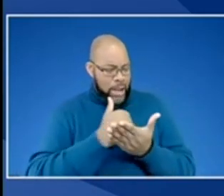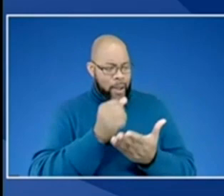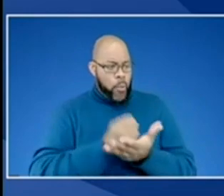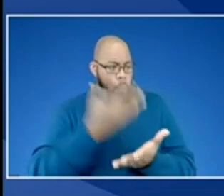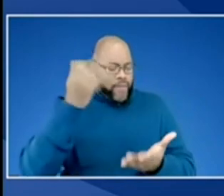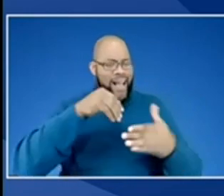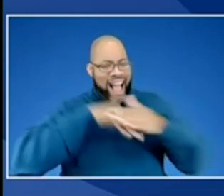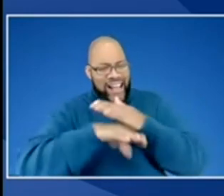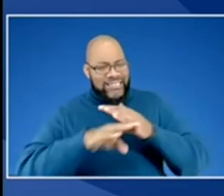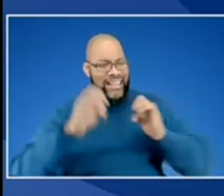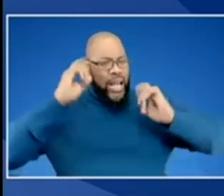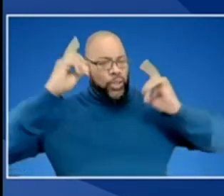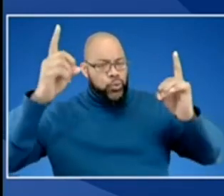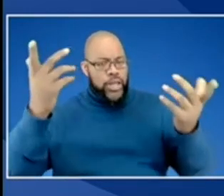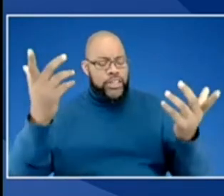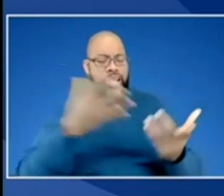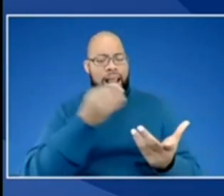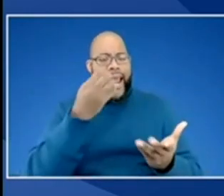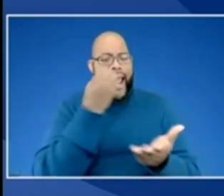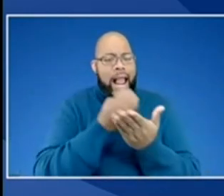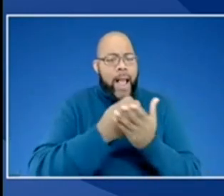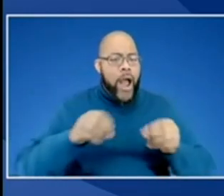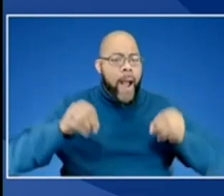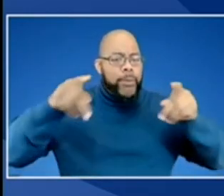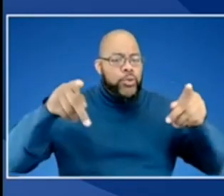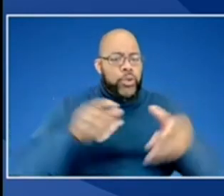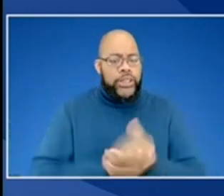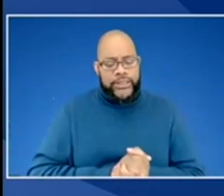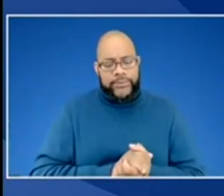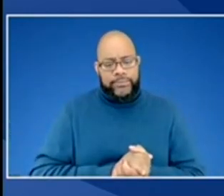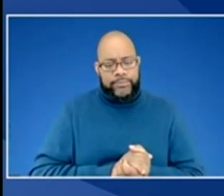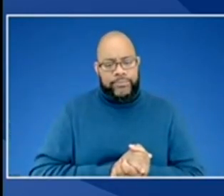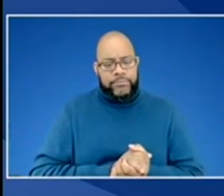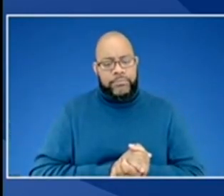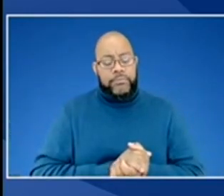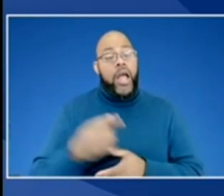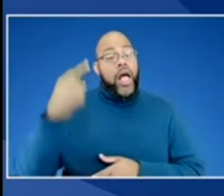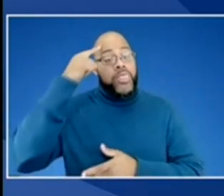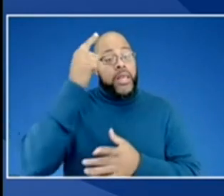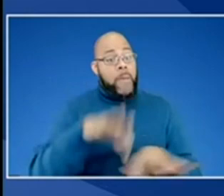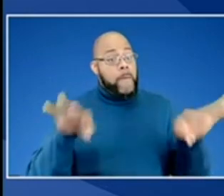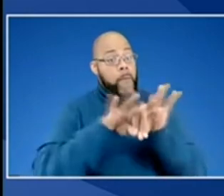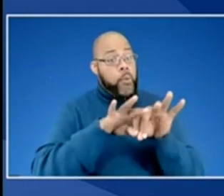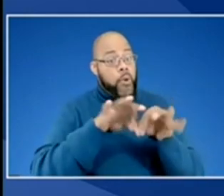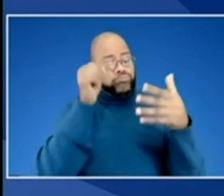educational and economic opportunities. I think there's a couple of key factors that should be considered or taken into